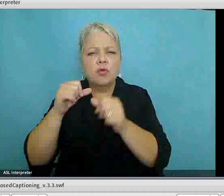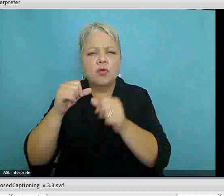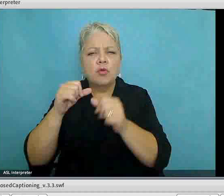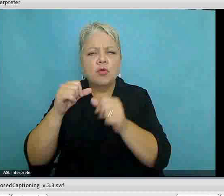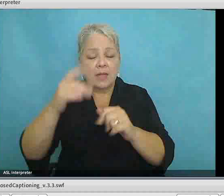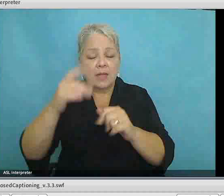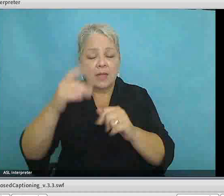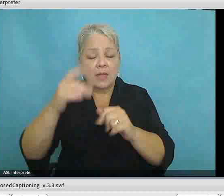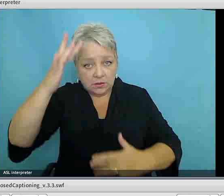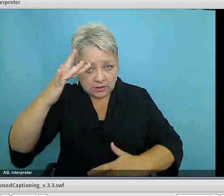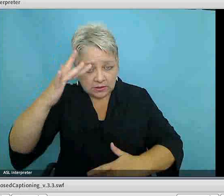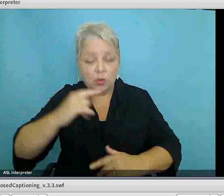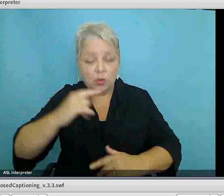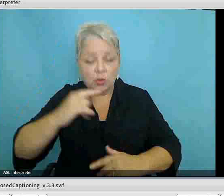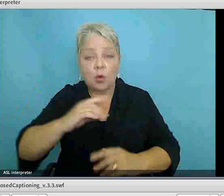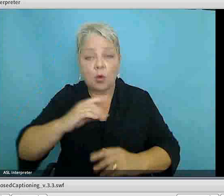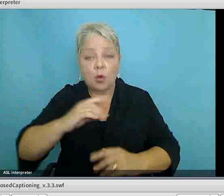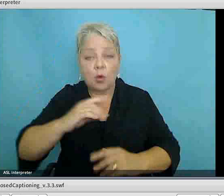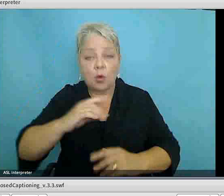And some are experiencing chronic homelessness.